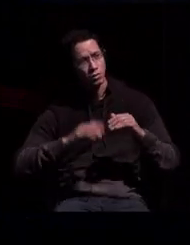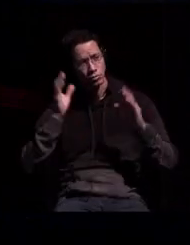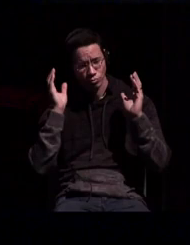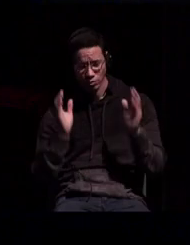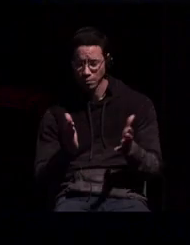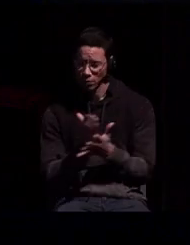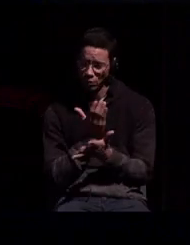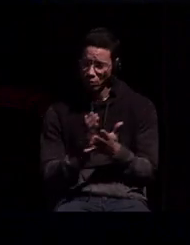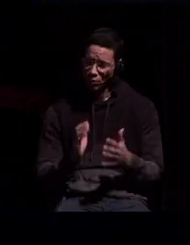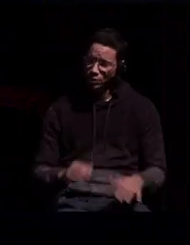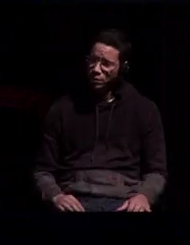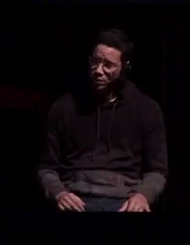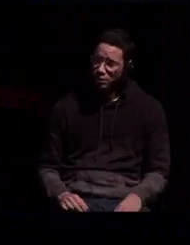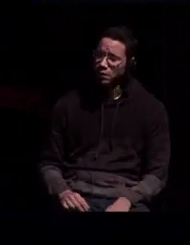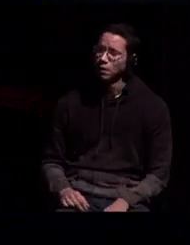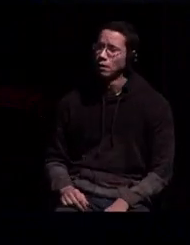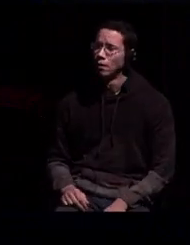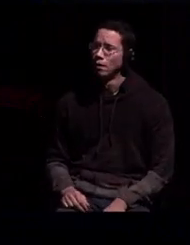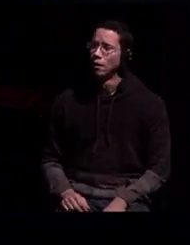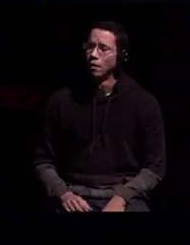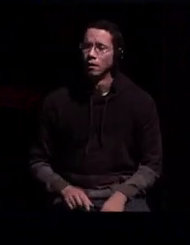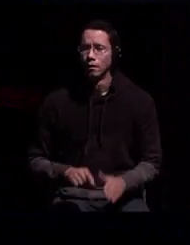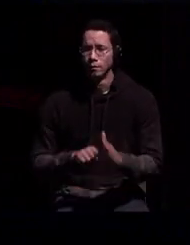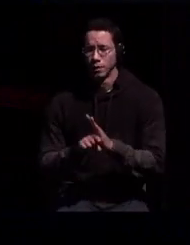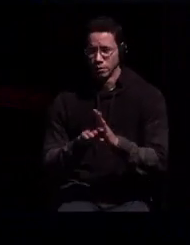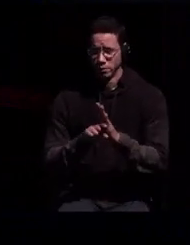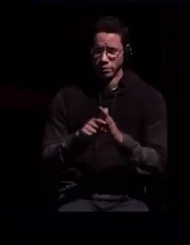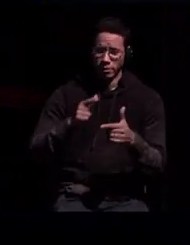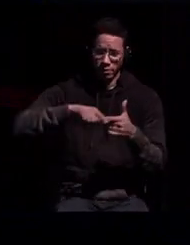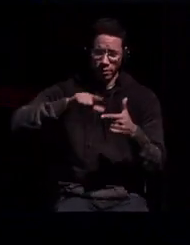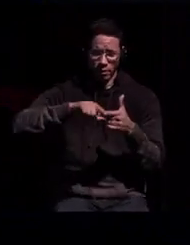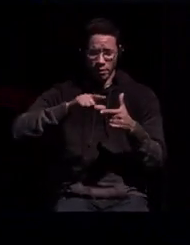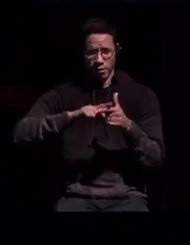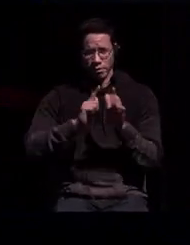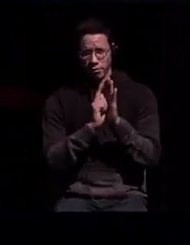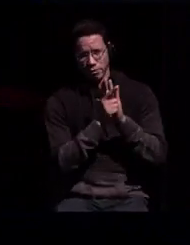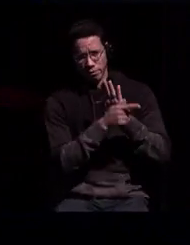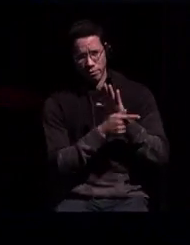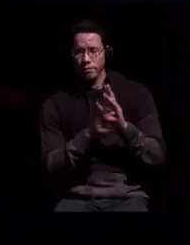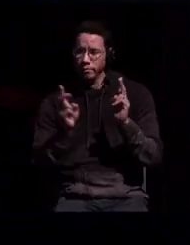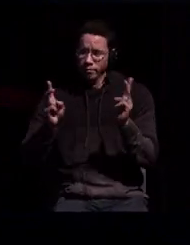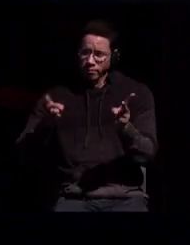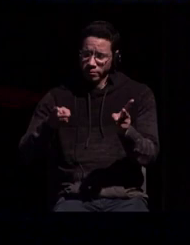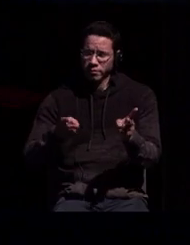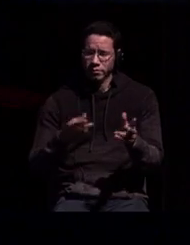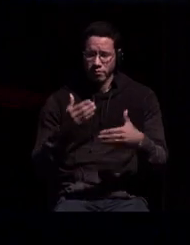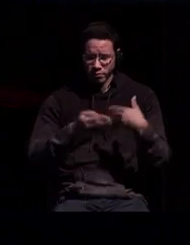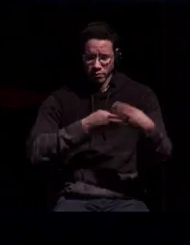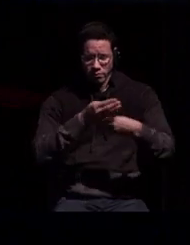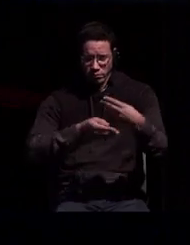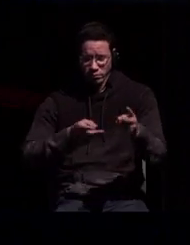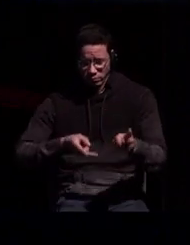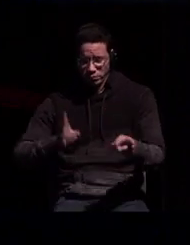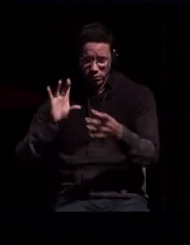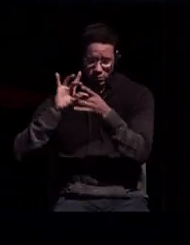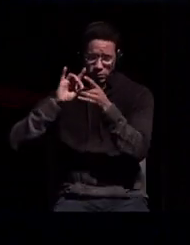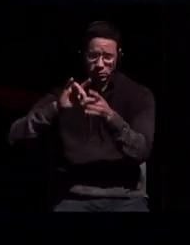on gender-based tourism for a process relevant to gender-based tourism work.